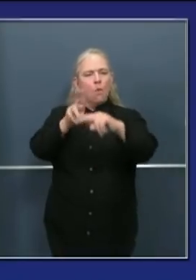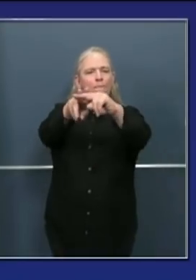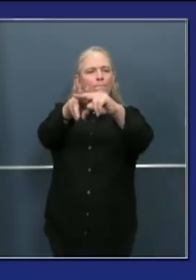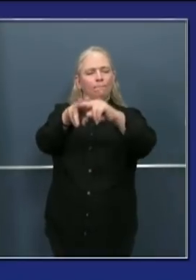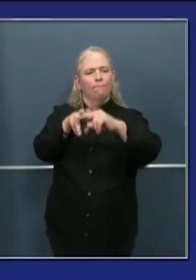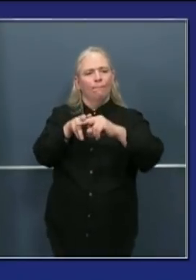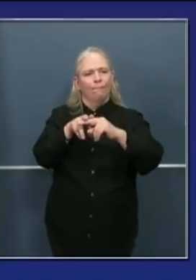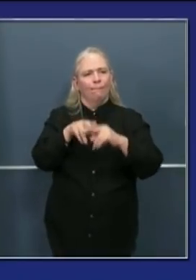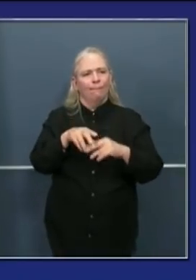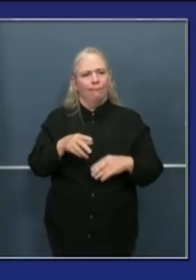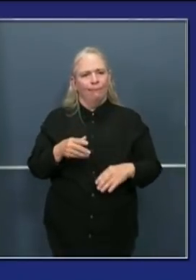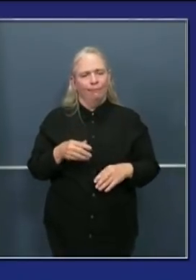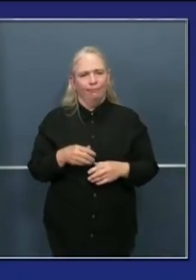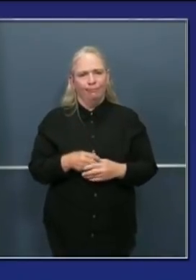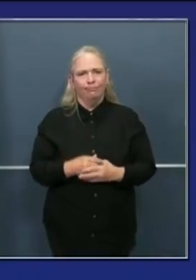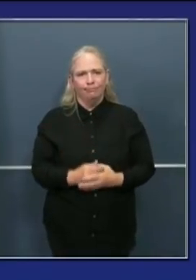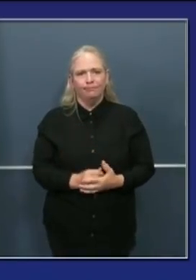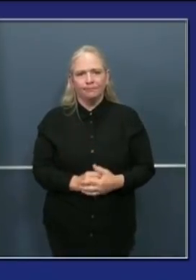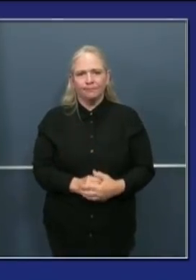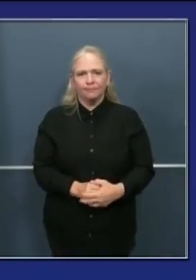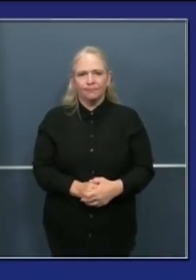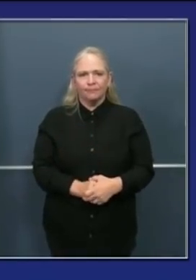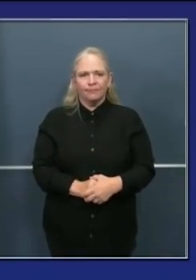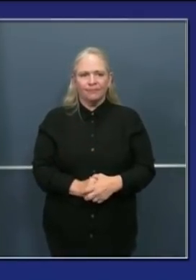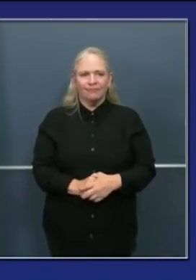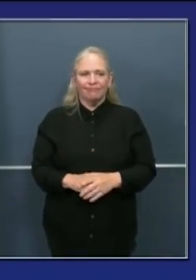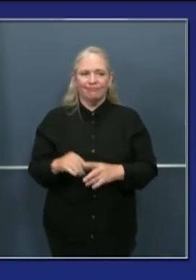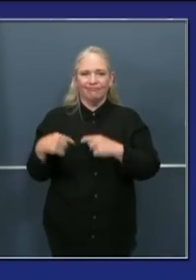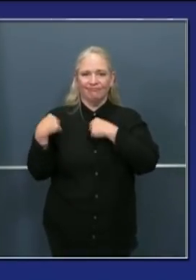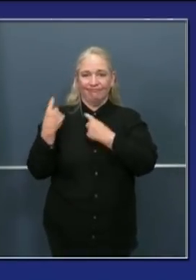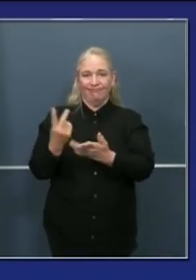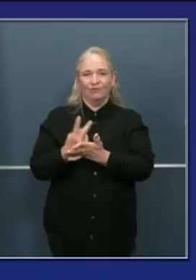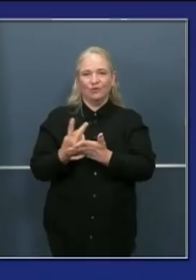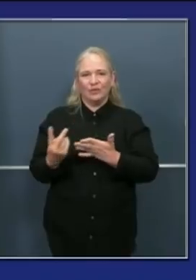POSITIVITY TRACK REPRESENTS